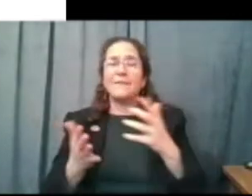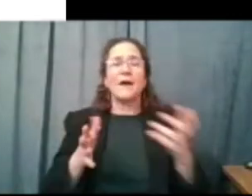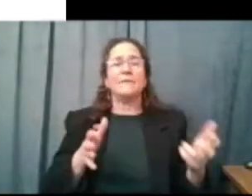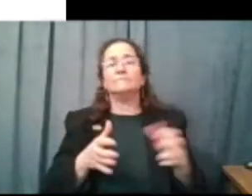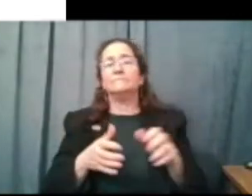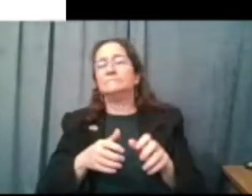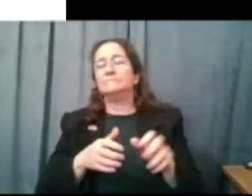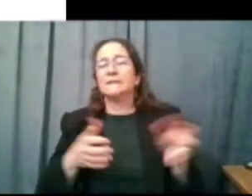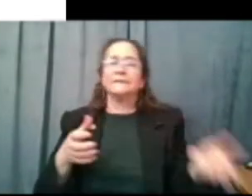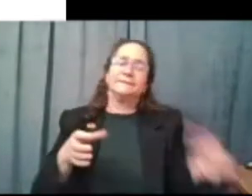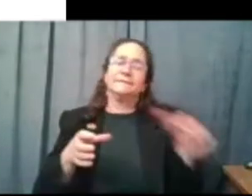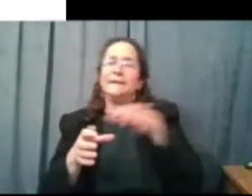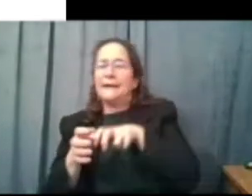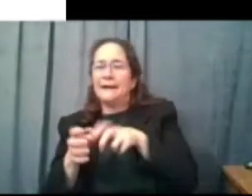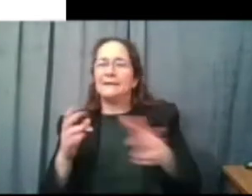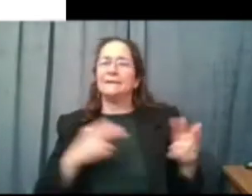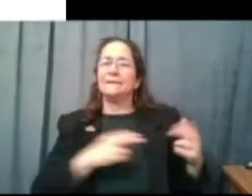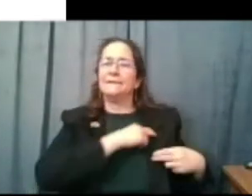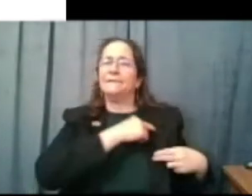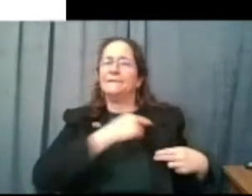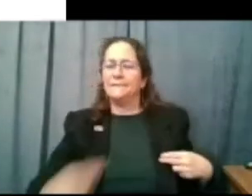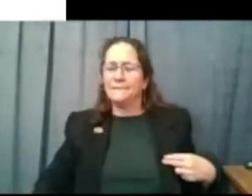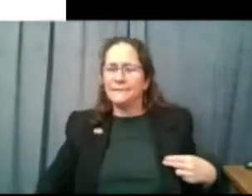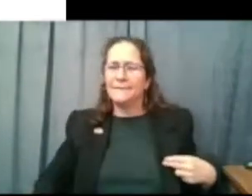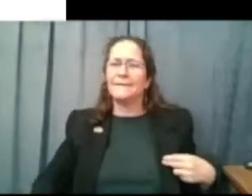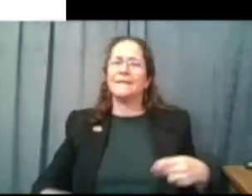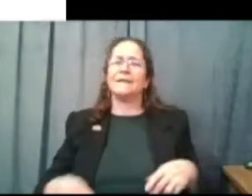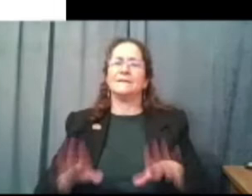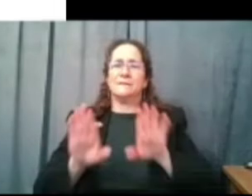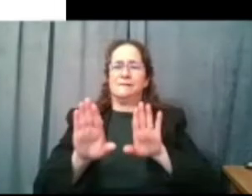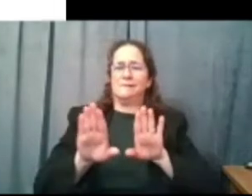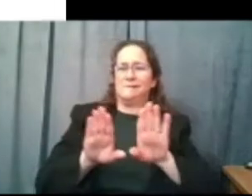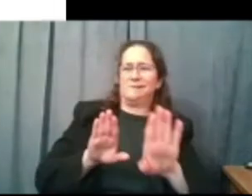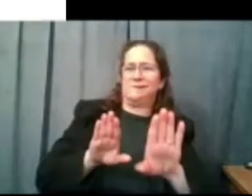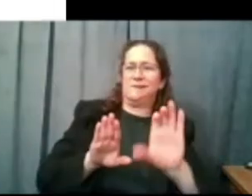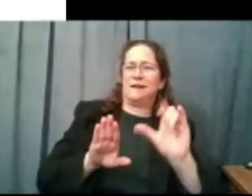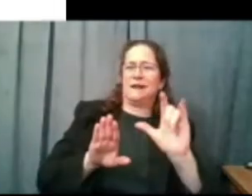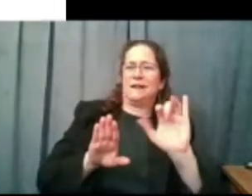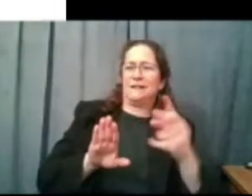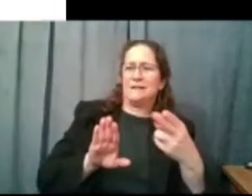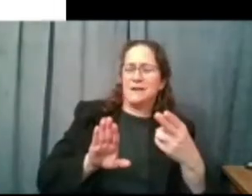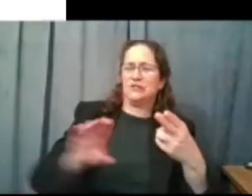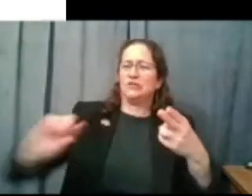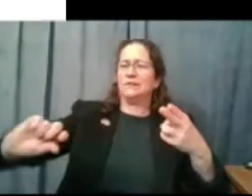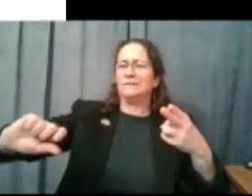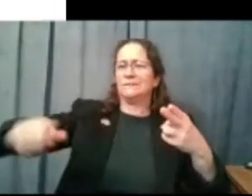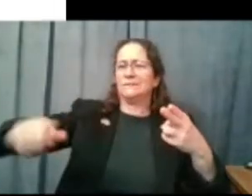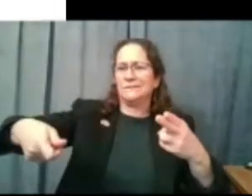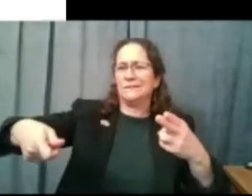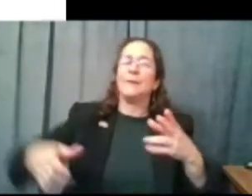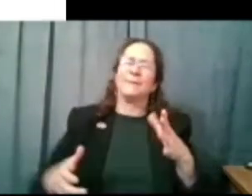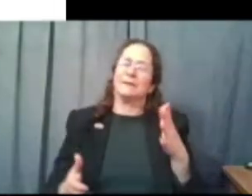Put your seat belt on, you know, pushing on the clutch, turn on the key. I mean, I'm not doing this in the exact order